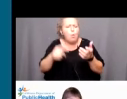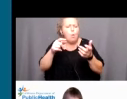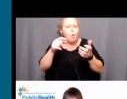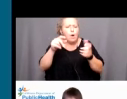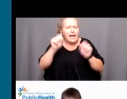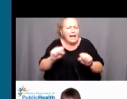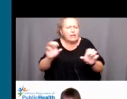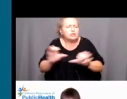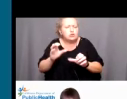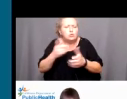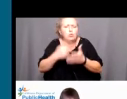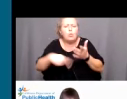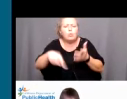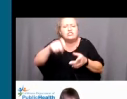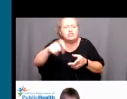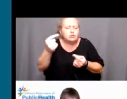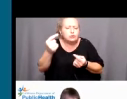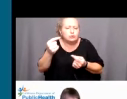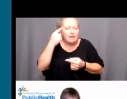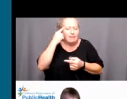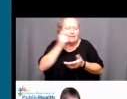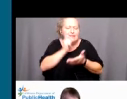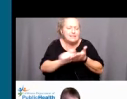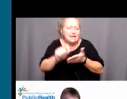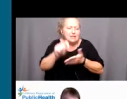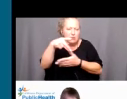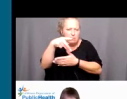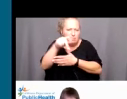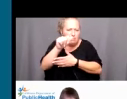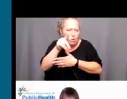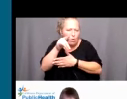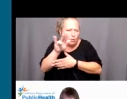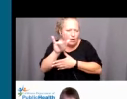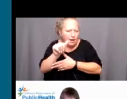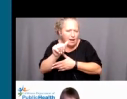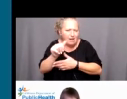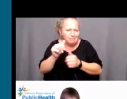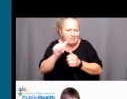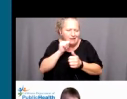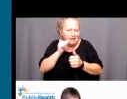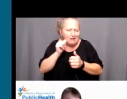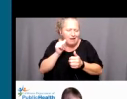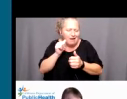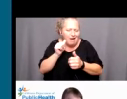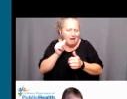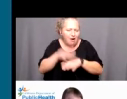I think Secretary Natalie Palugyai is no longer with us on the on the call.